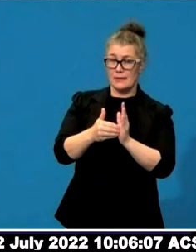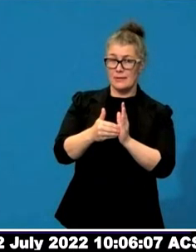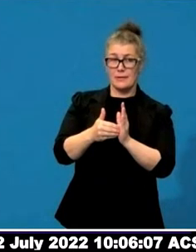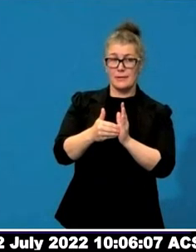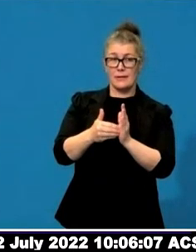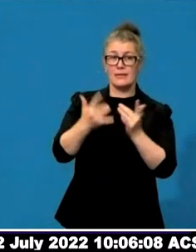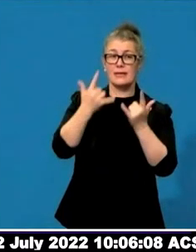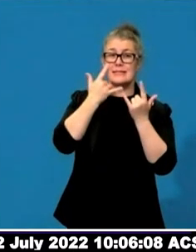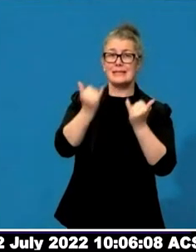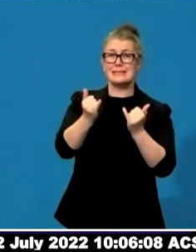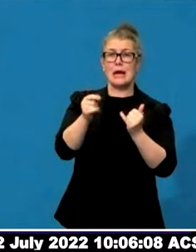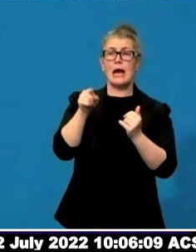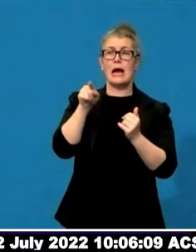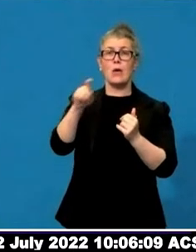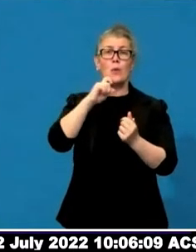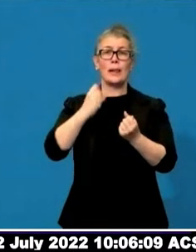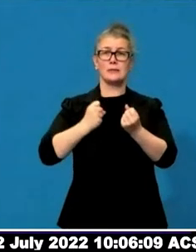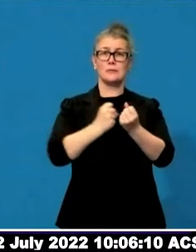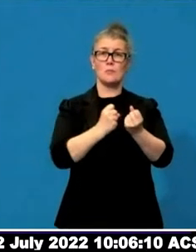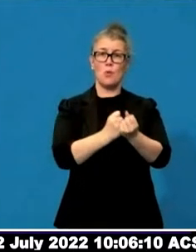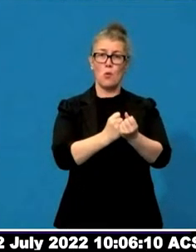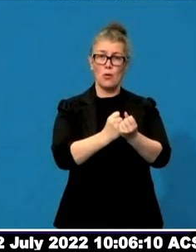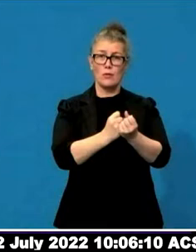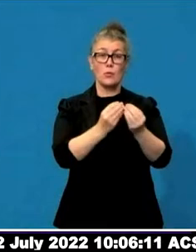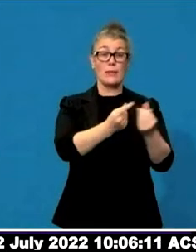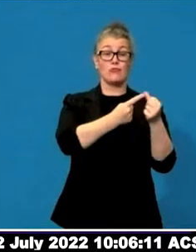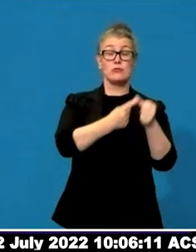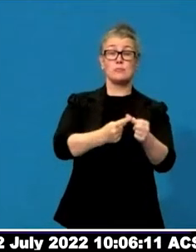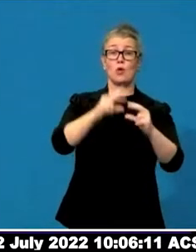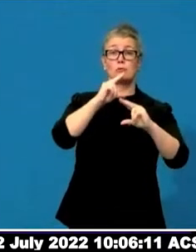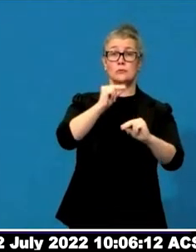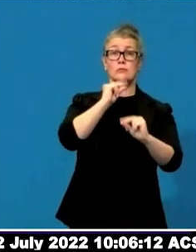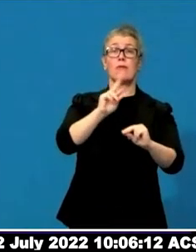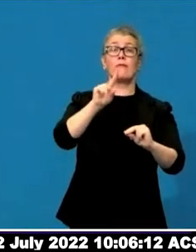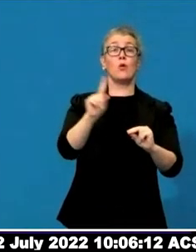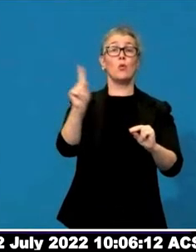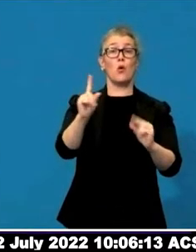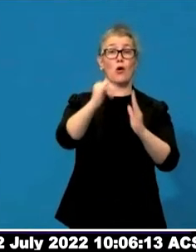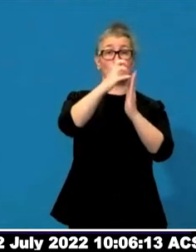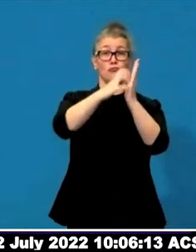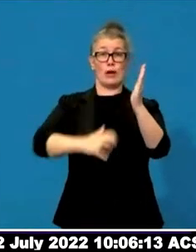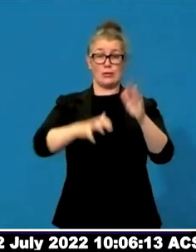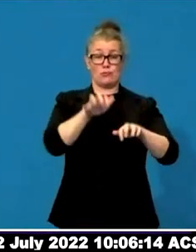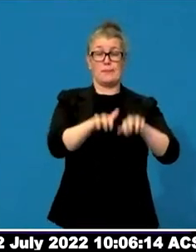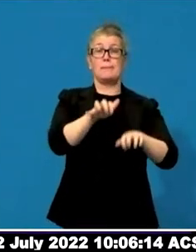will be supporting and verbalising her responses for the purposes of the transcript. Thank you very much and welcome to the Royal Commission.